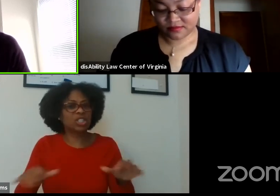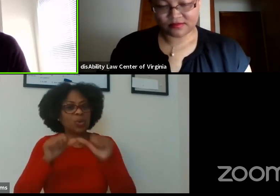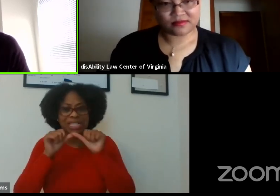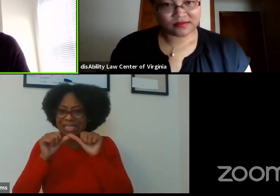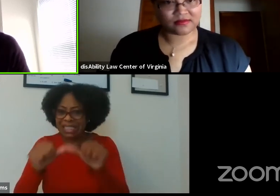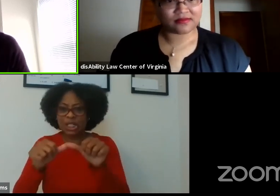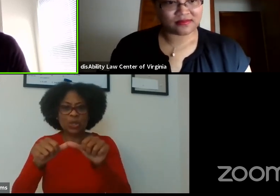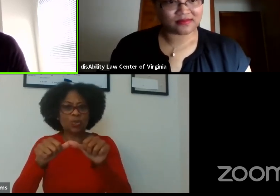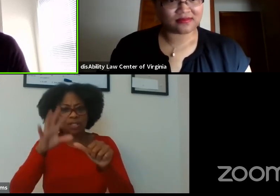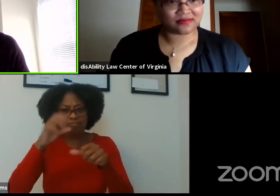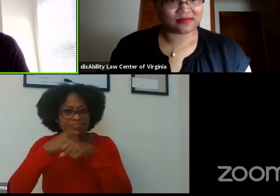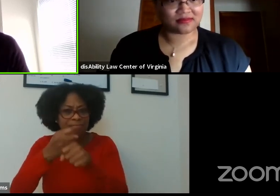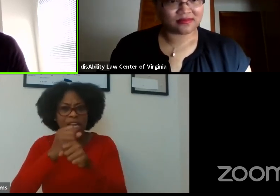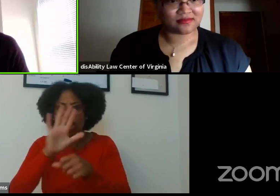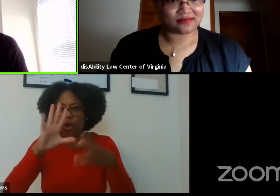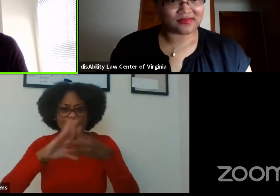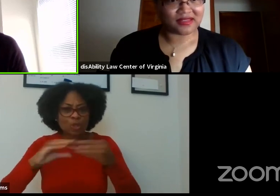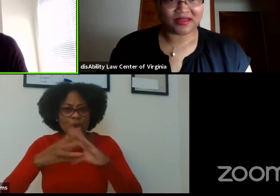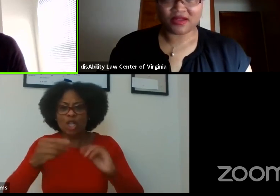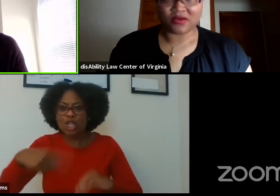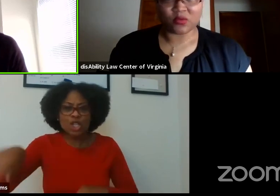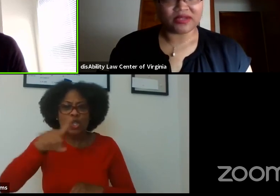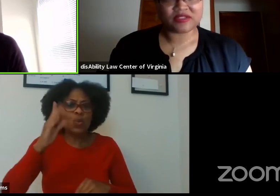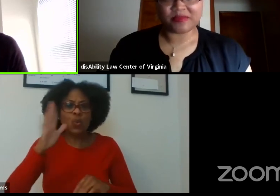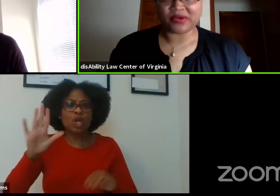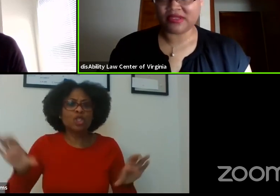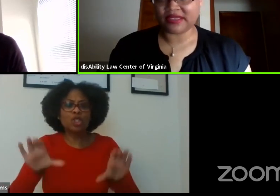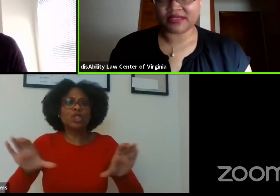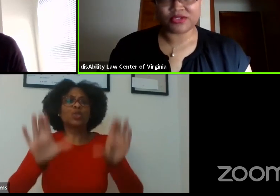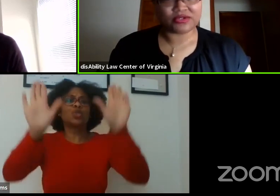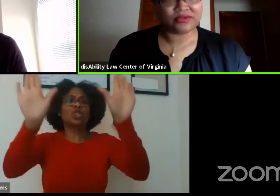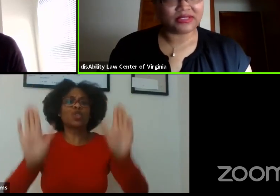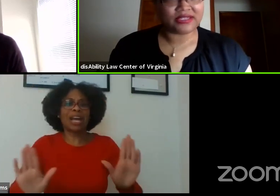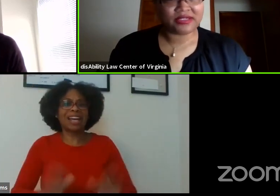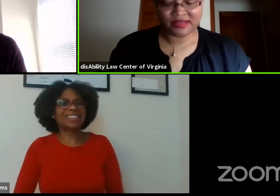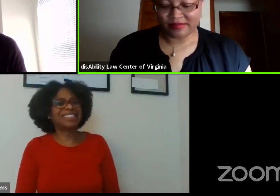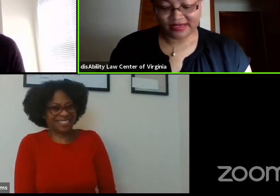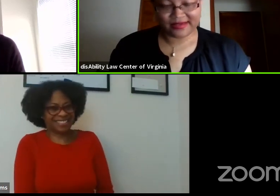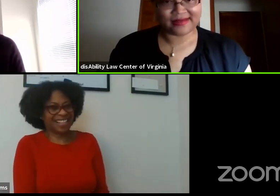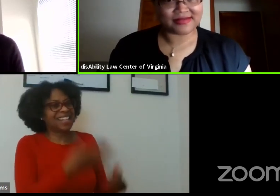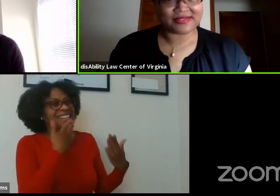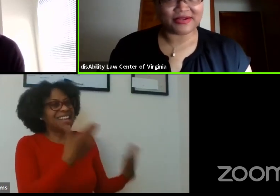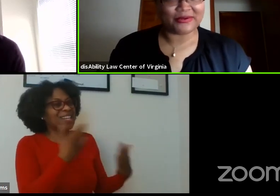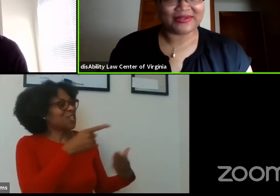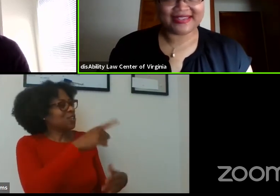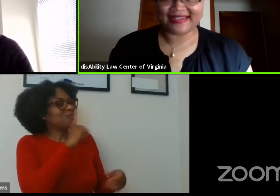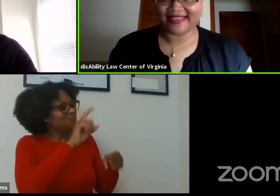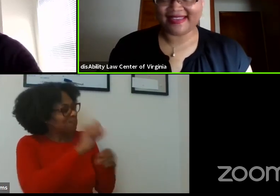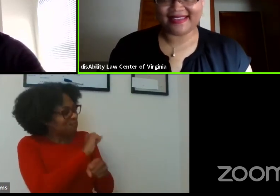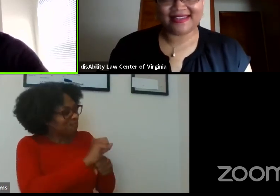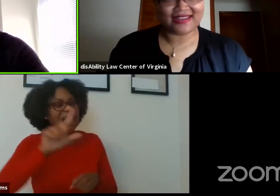It will be great. [SIM WIMBUSH]: Spoken like a true legend in the making.